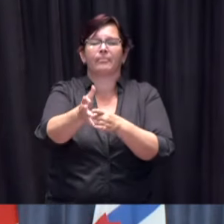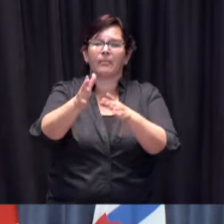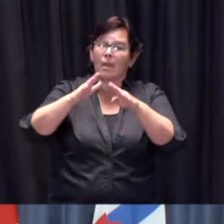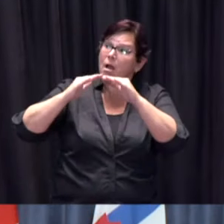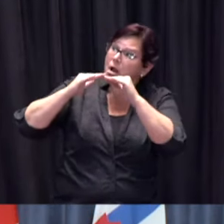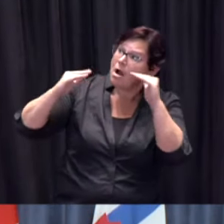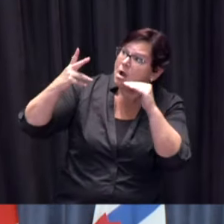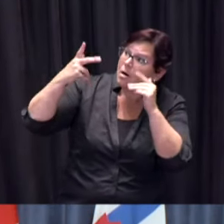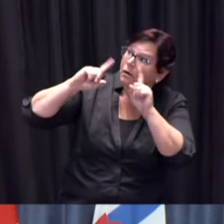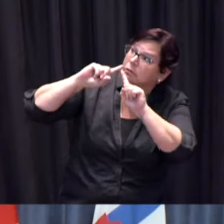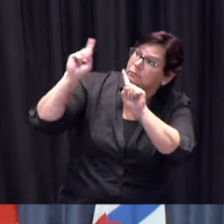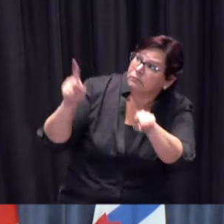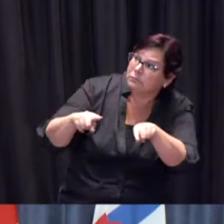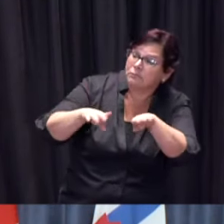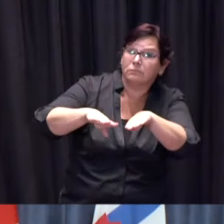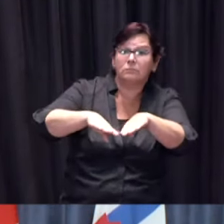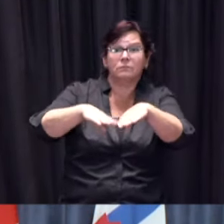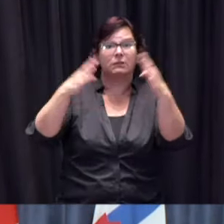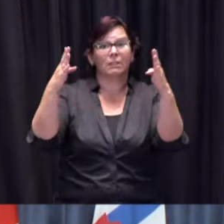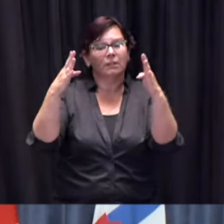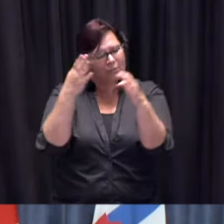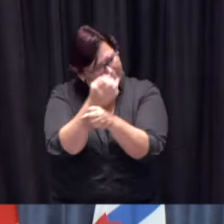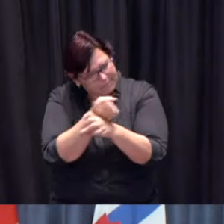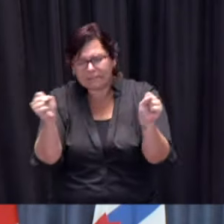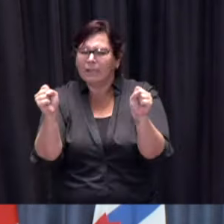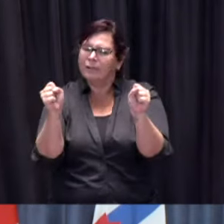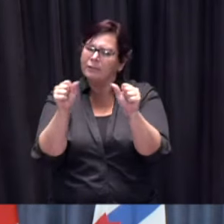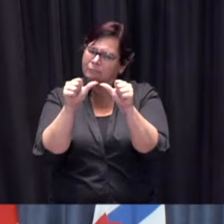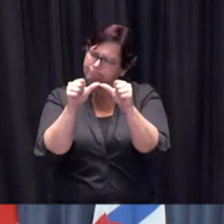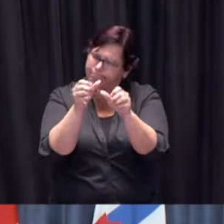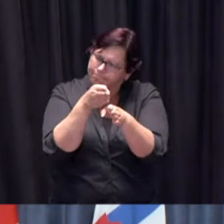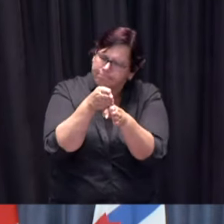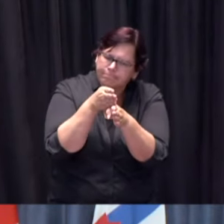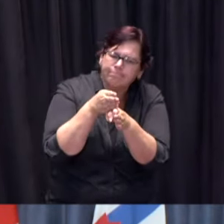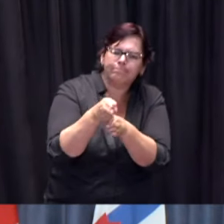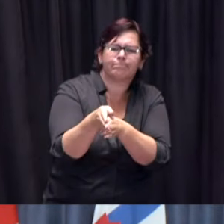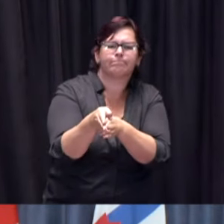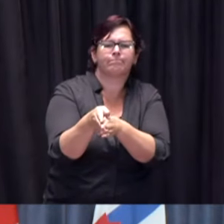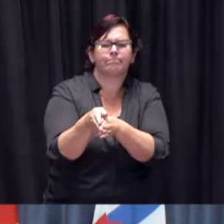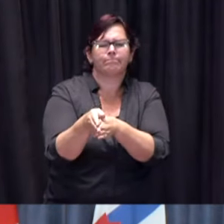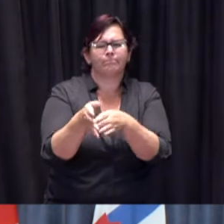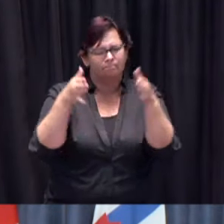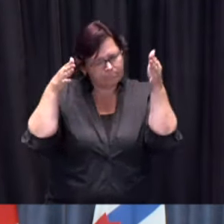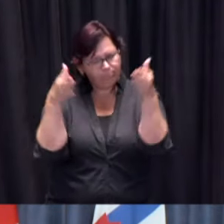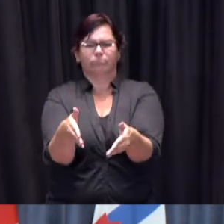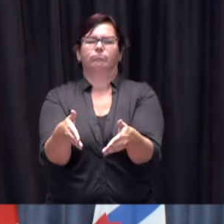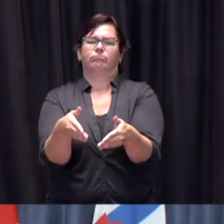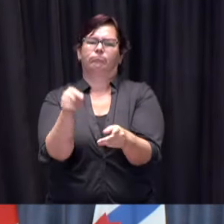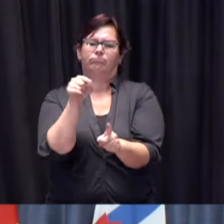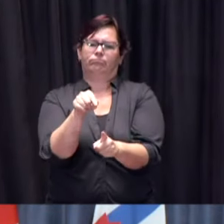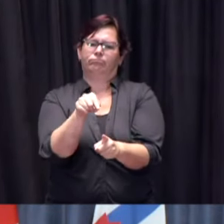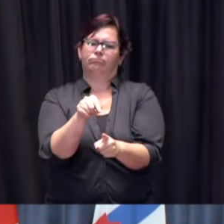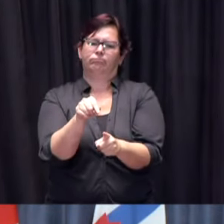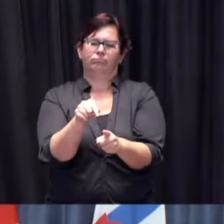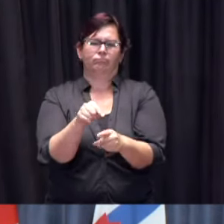Is at the end of the day it's around safety we have to put health and safety ahead of business